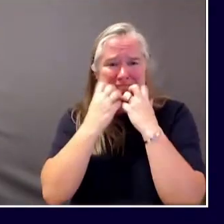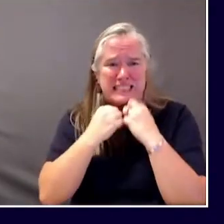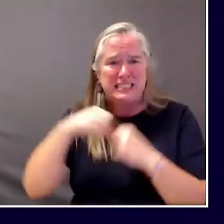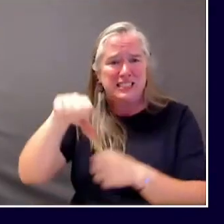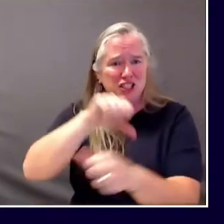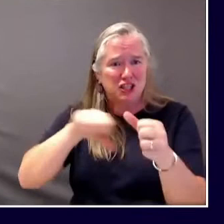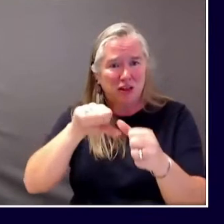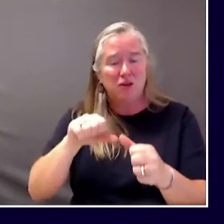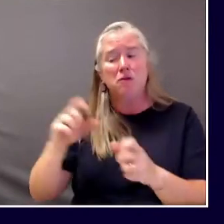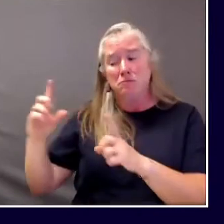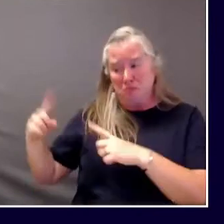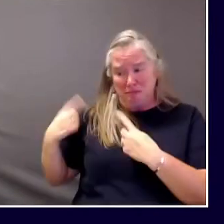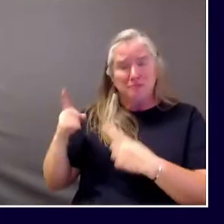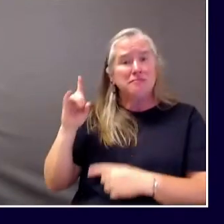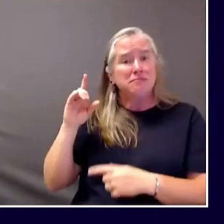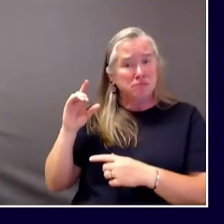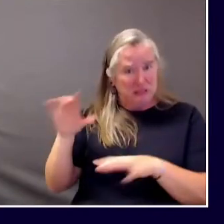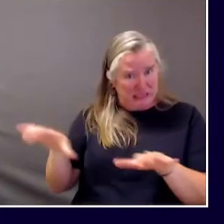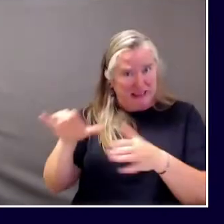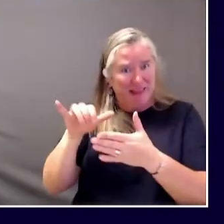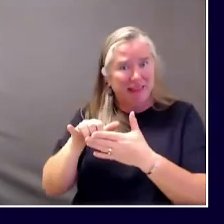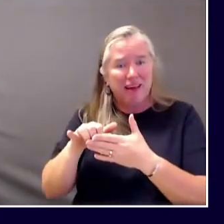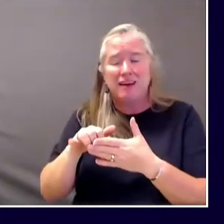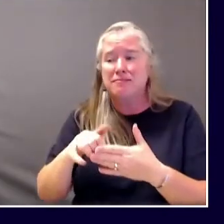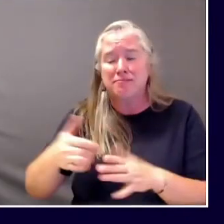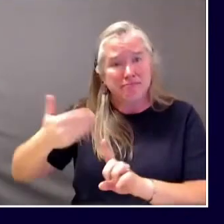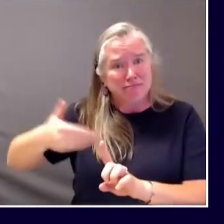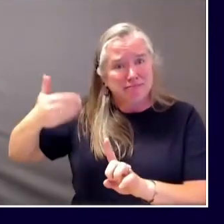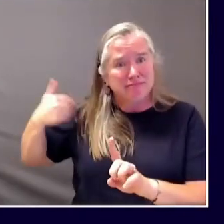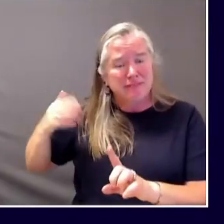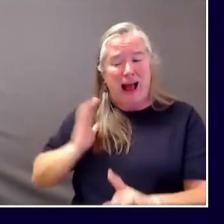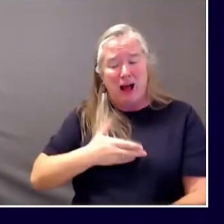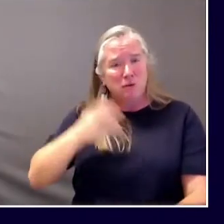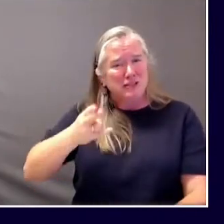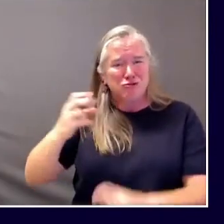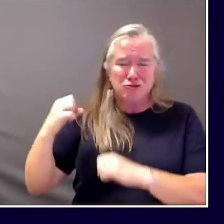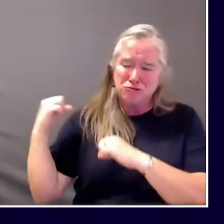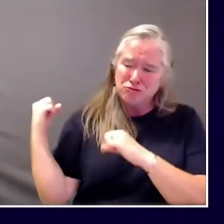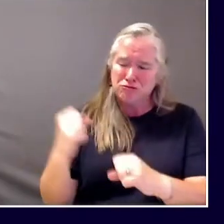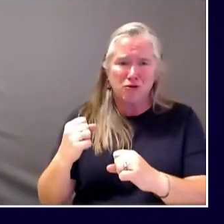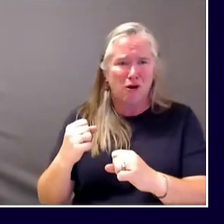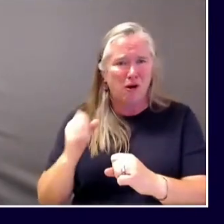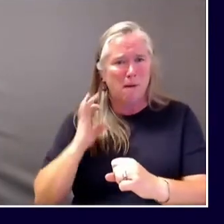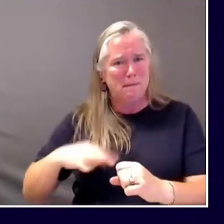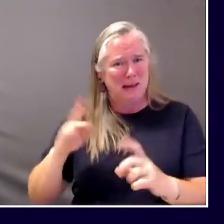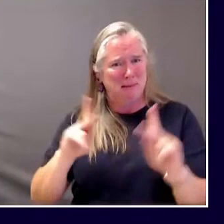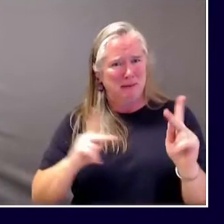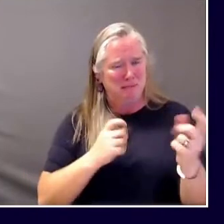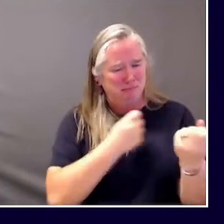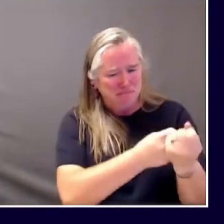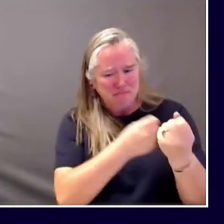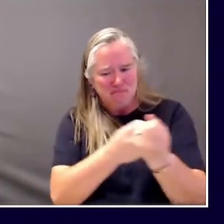before